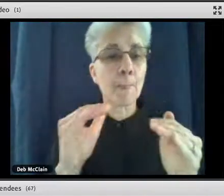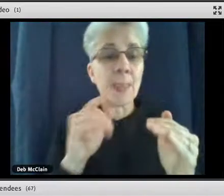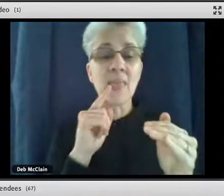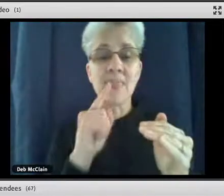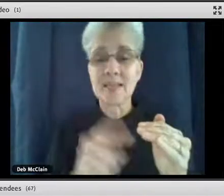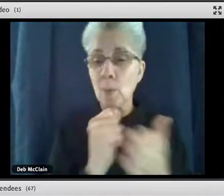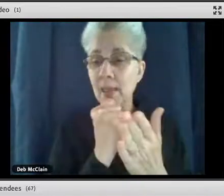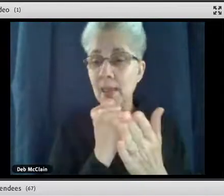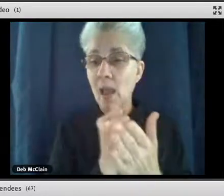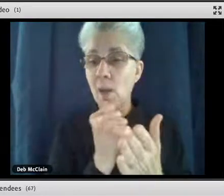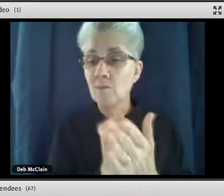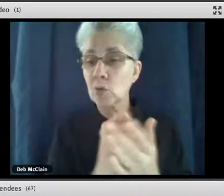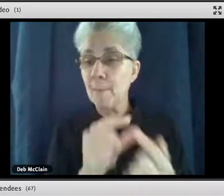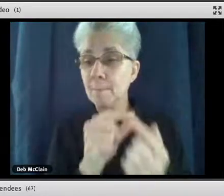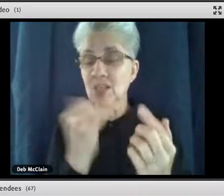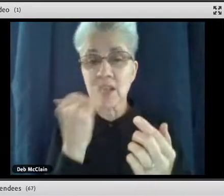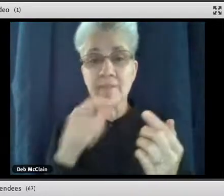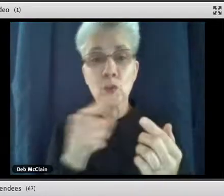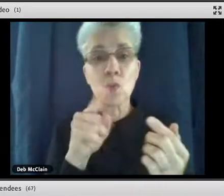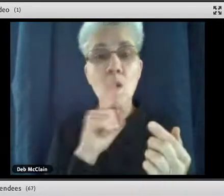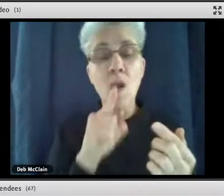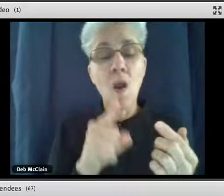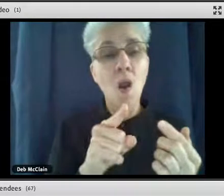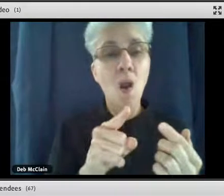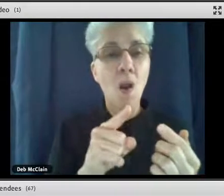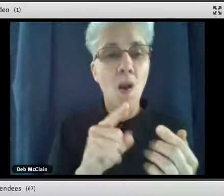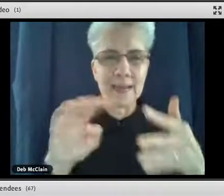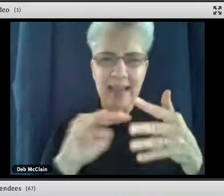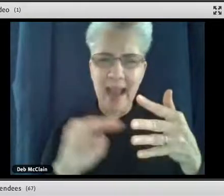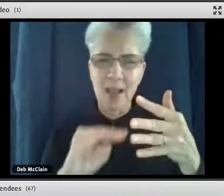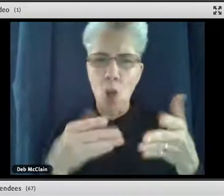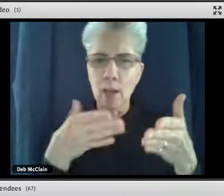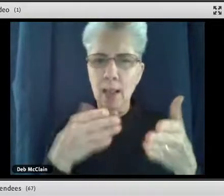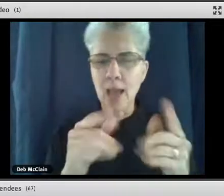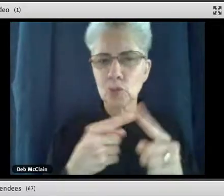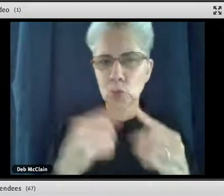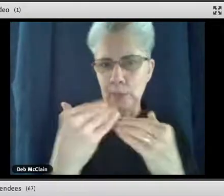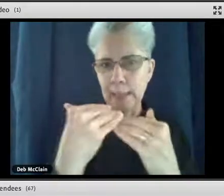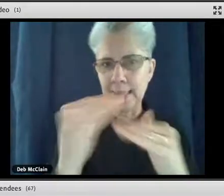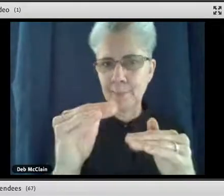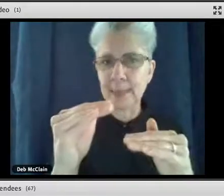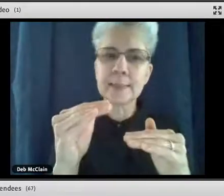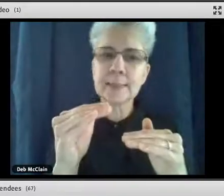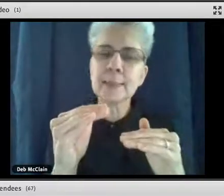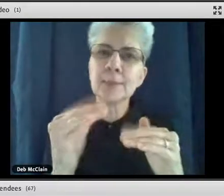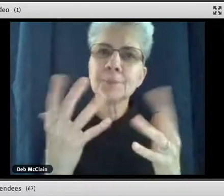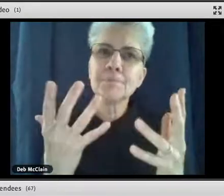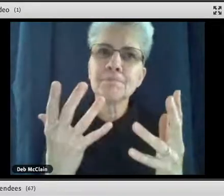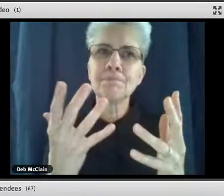Okay. And this can be particularly helpful, especially if your catalog allows you